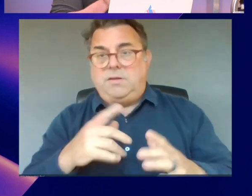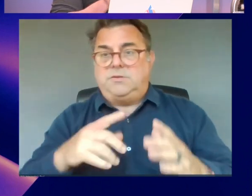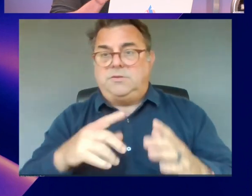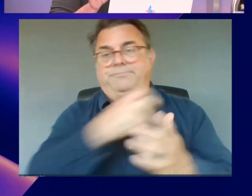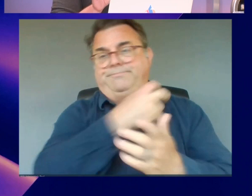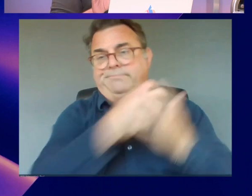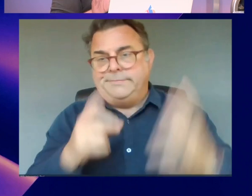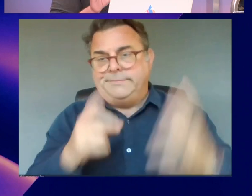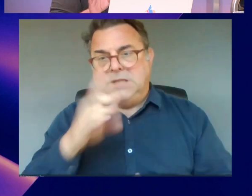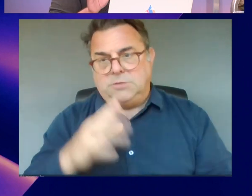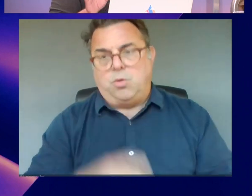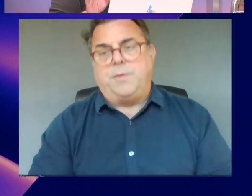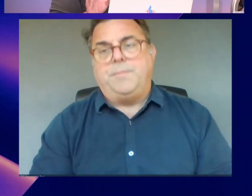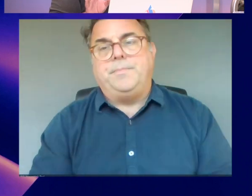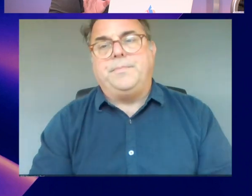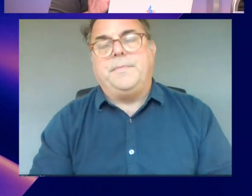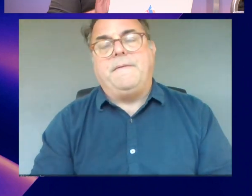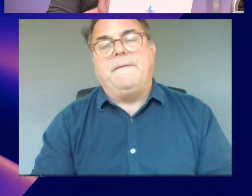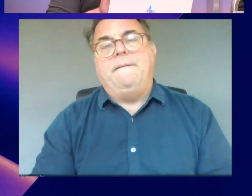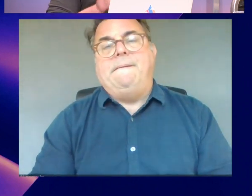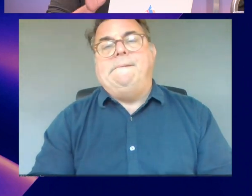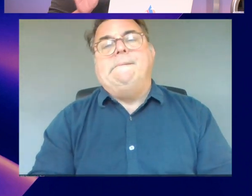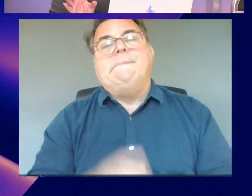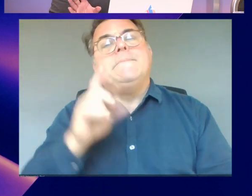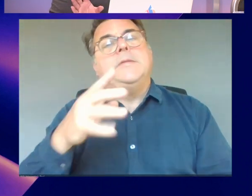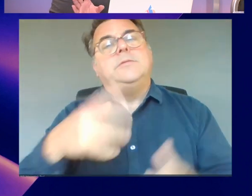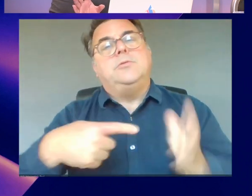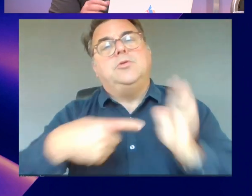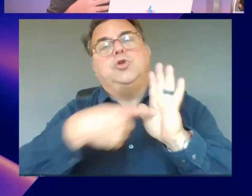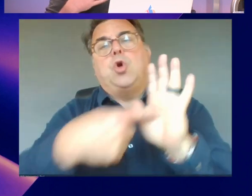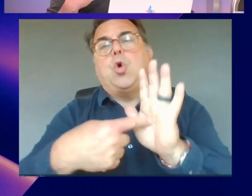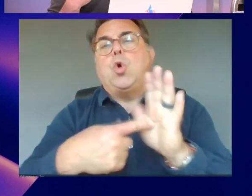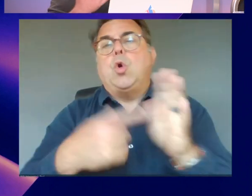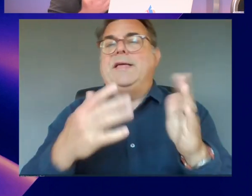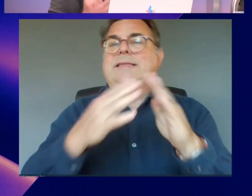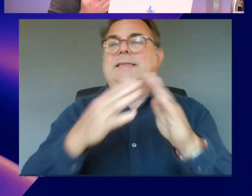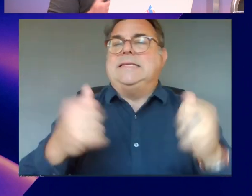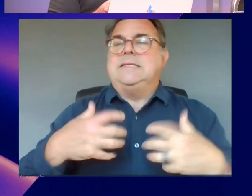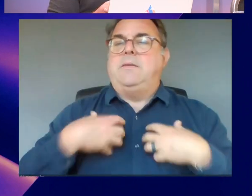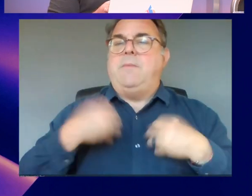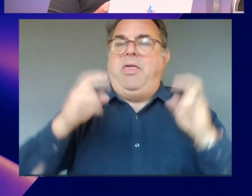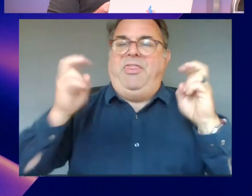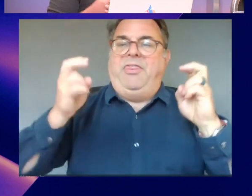The dashboard kind of quickly summarizes what the system health is, meaning your accounts